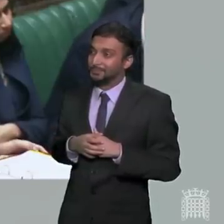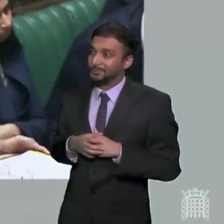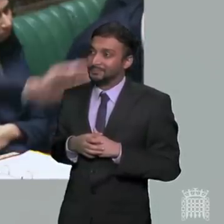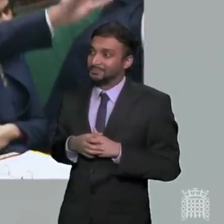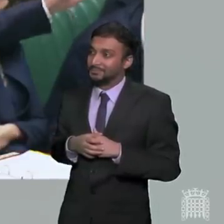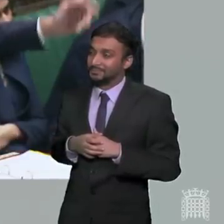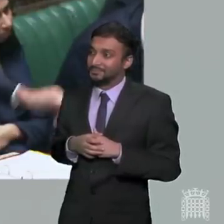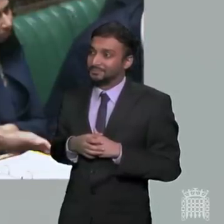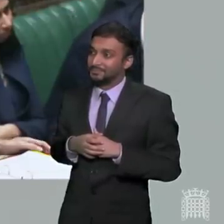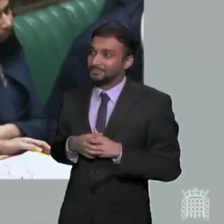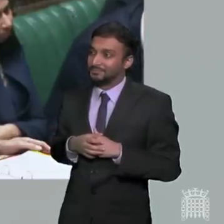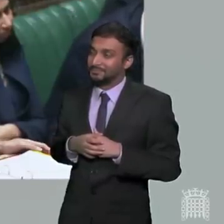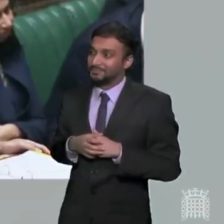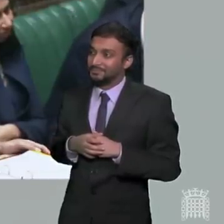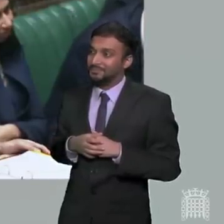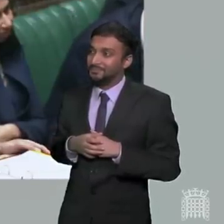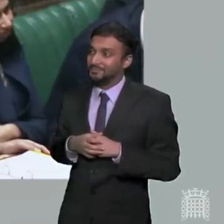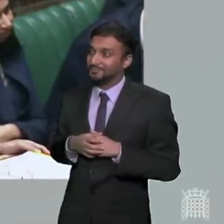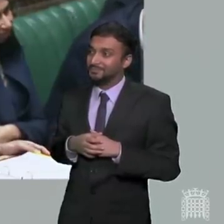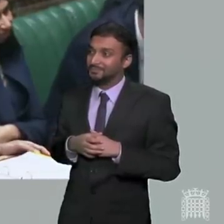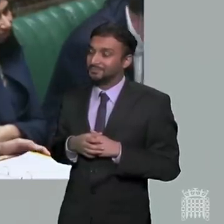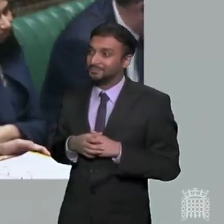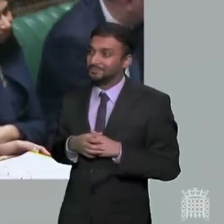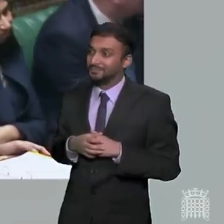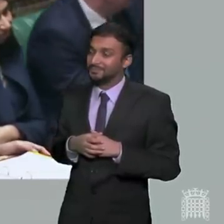Friend, and indeed to you, Mr Speaker, for Lancashire Day.